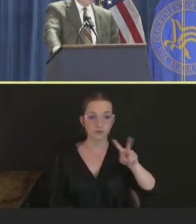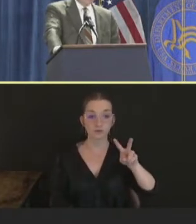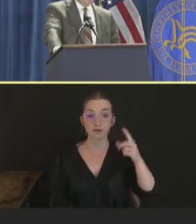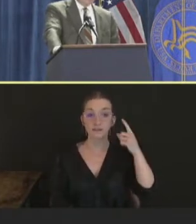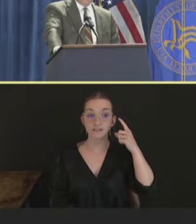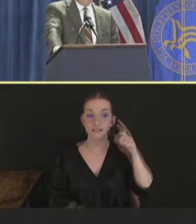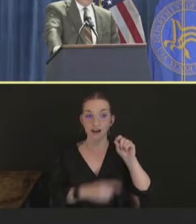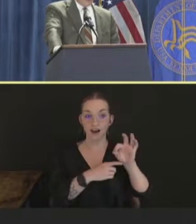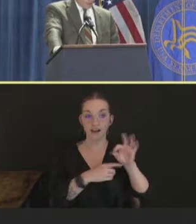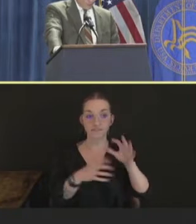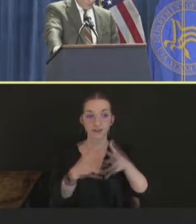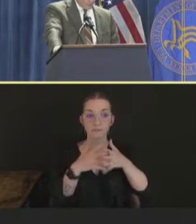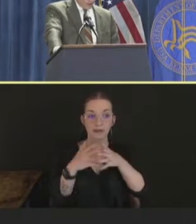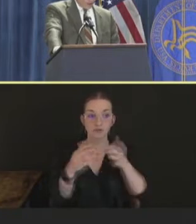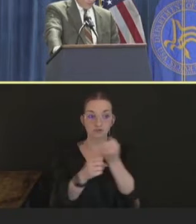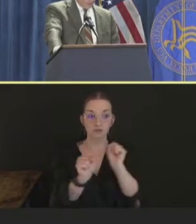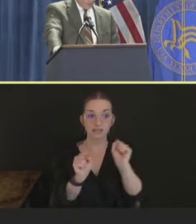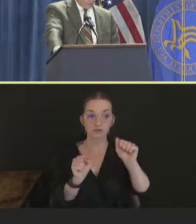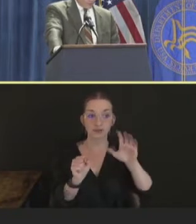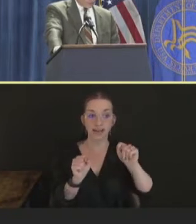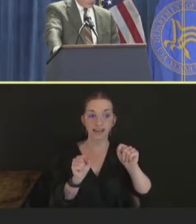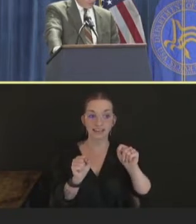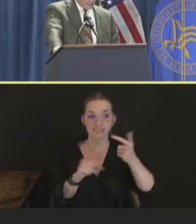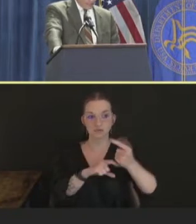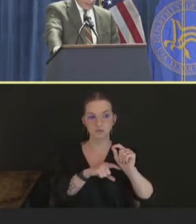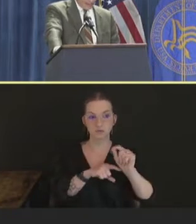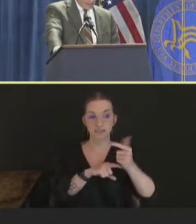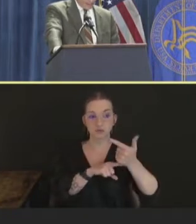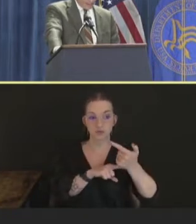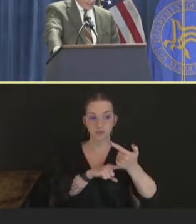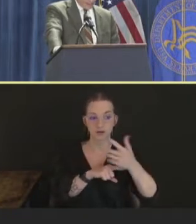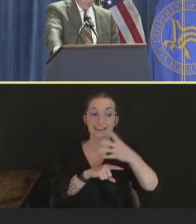And should also provide an overview of what was learned from these activities.